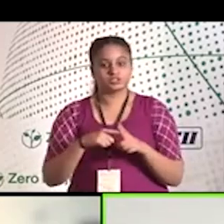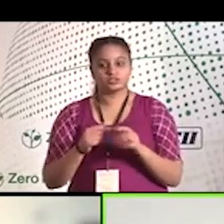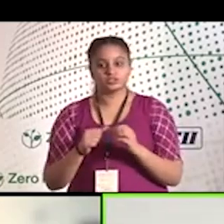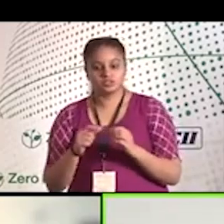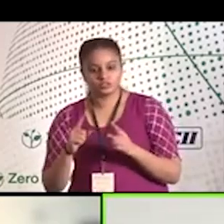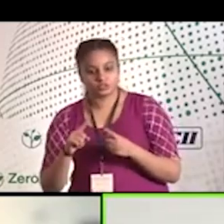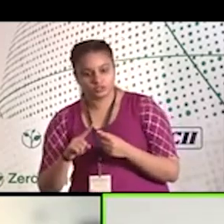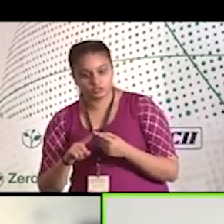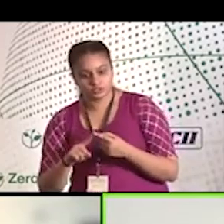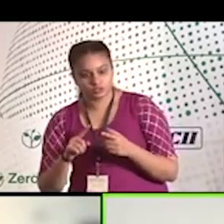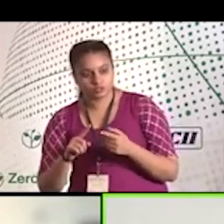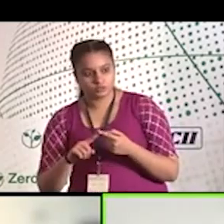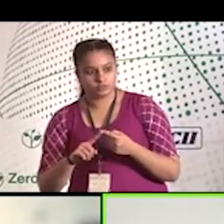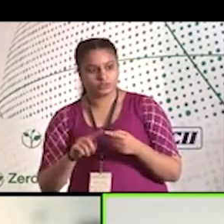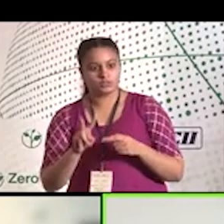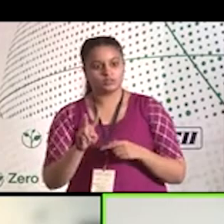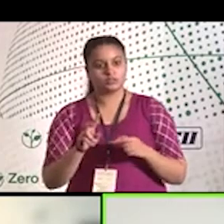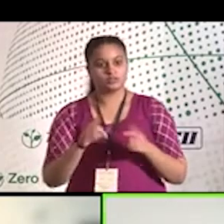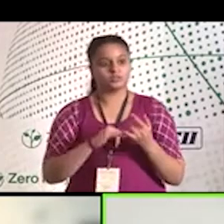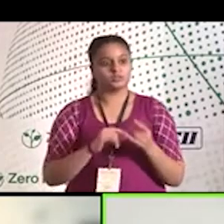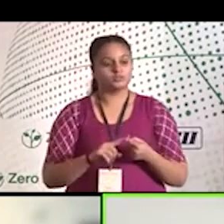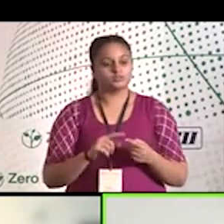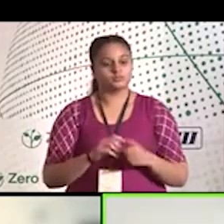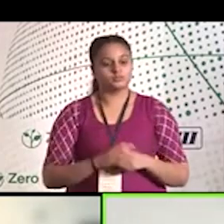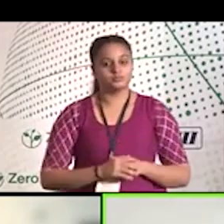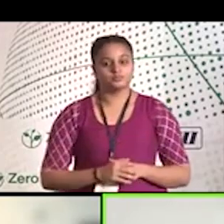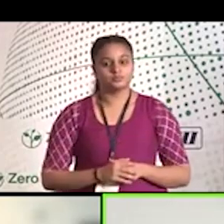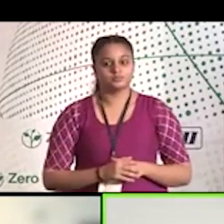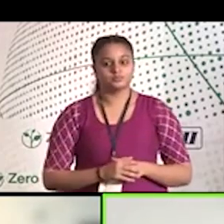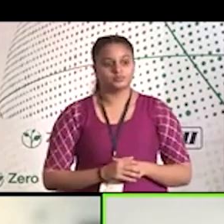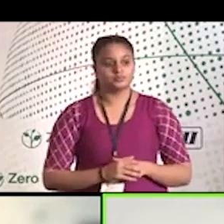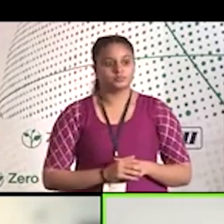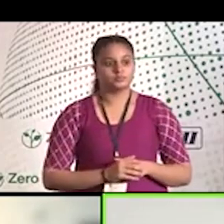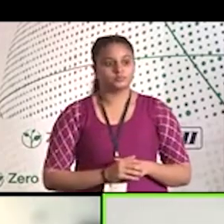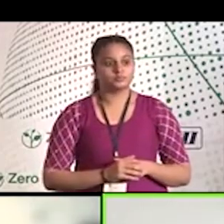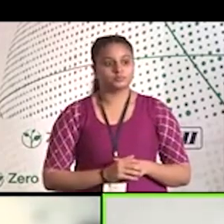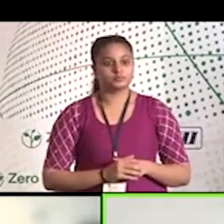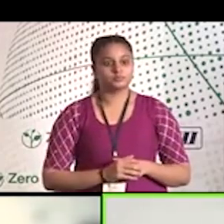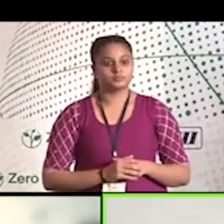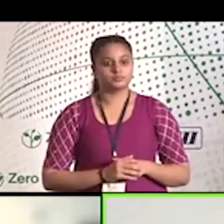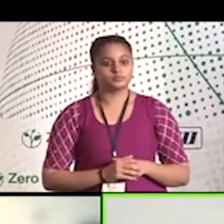in that space that, again, kind of bridges corporates and the talent pool.